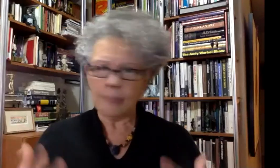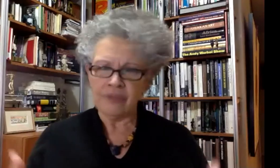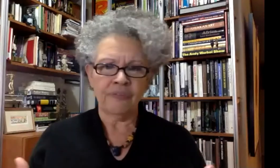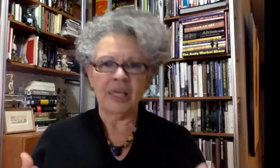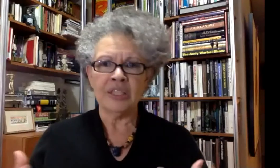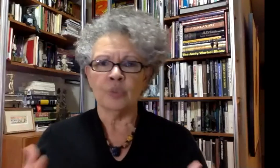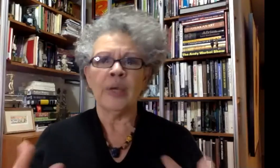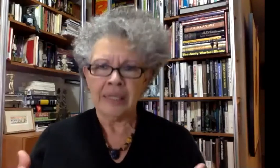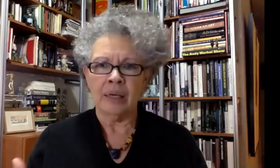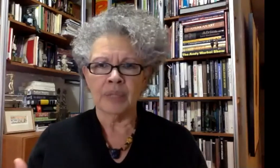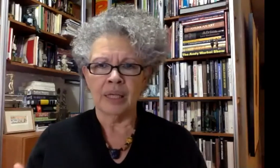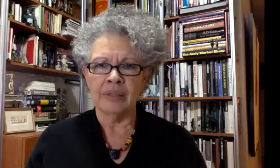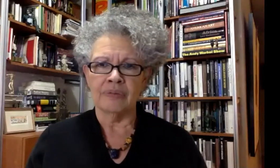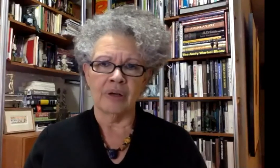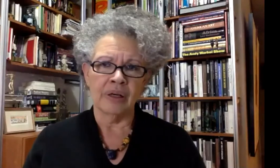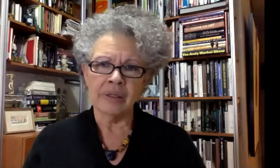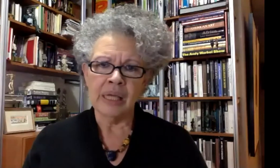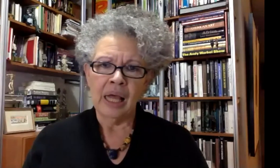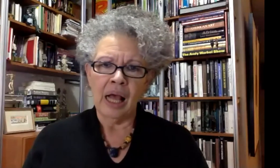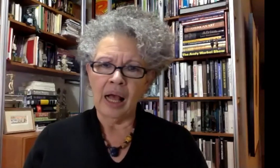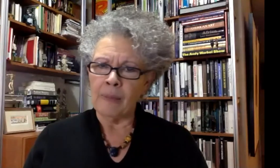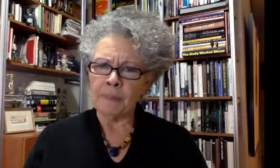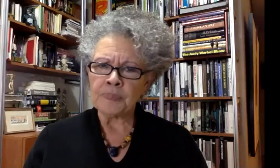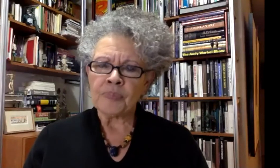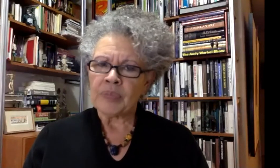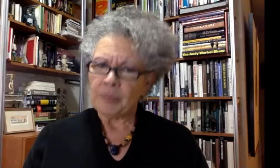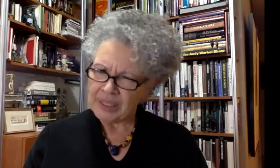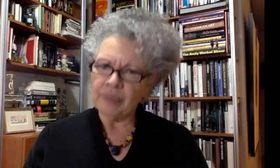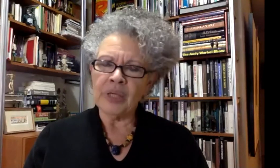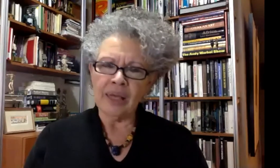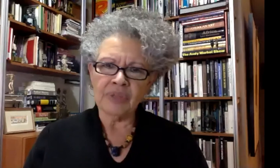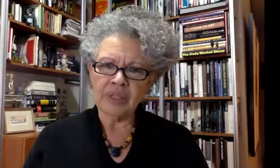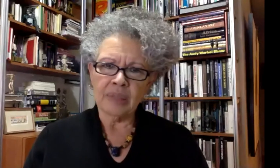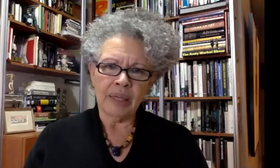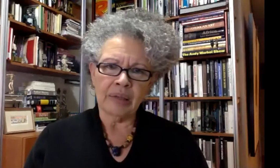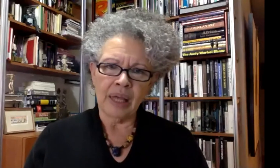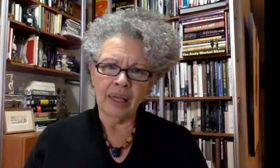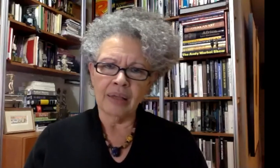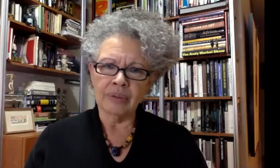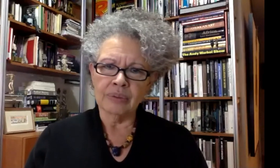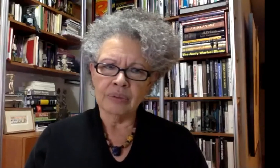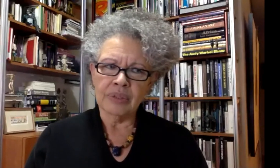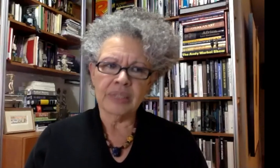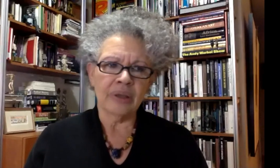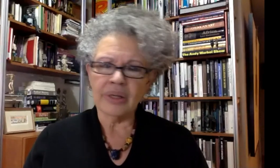in the same community, yet this could happen. Newly named mandates have within too short